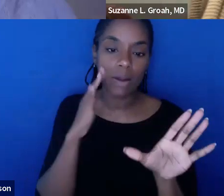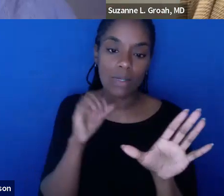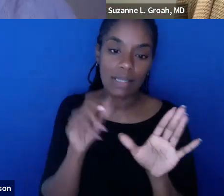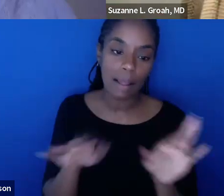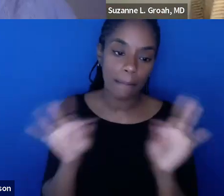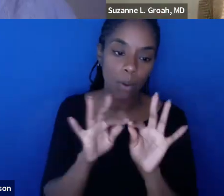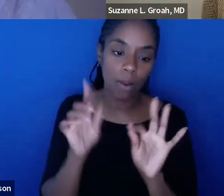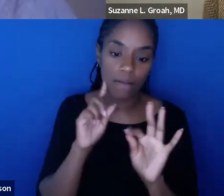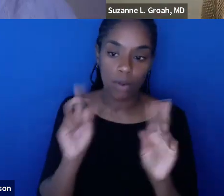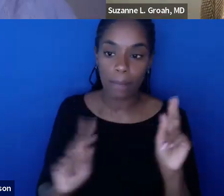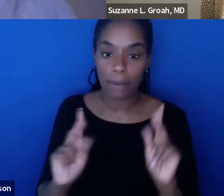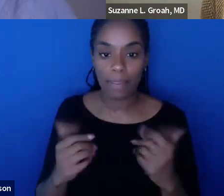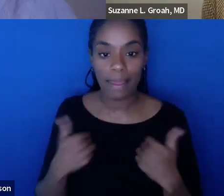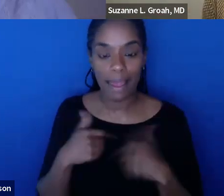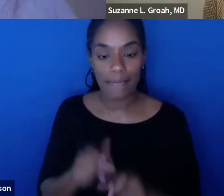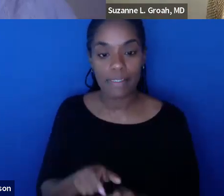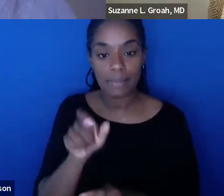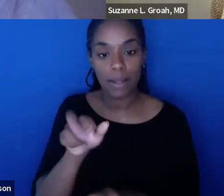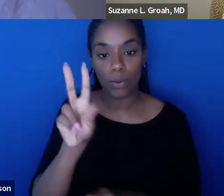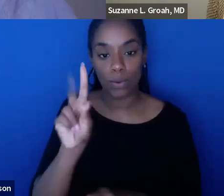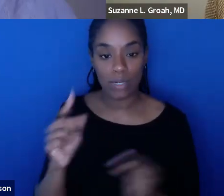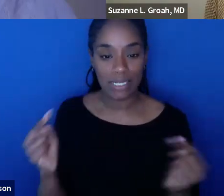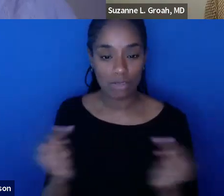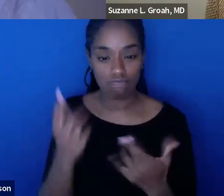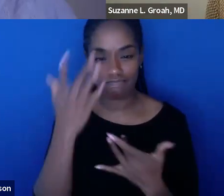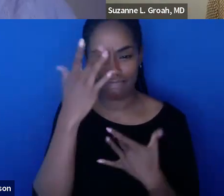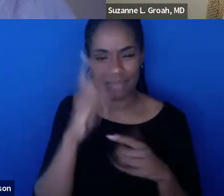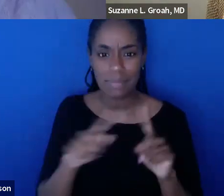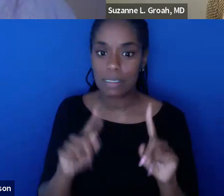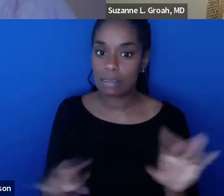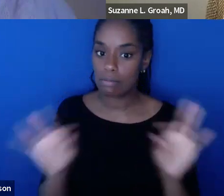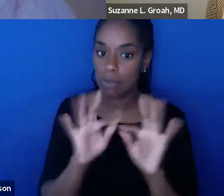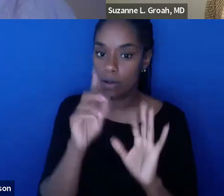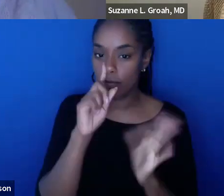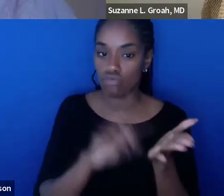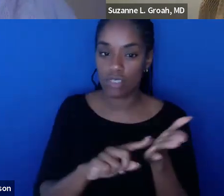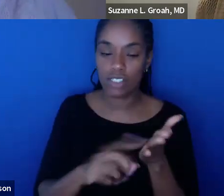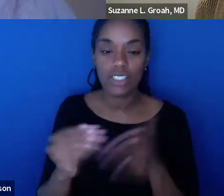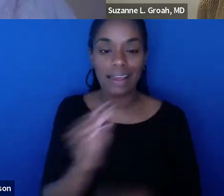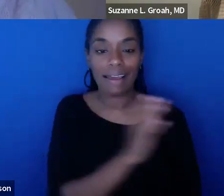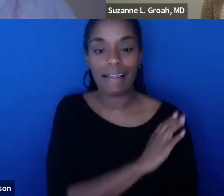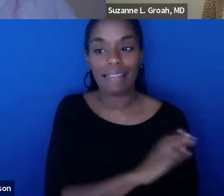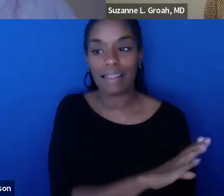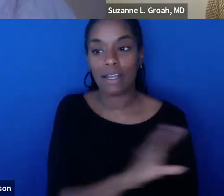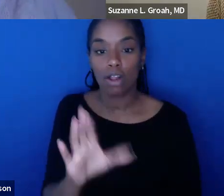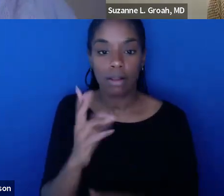people living with spinal cord injury and disease, but it's really important for research and it's important for clinical care, and we're just now translating